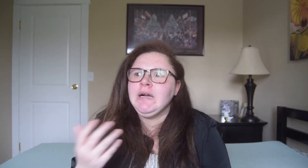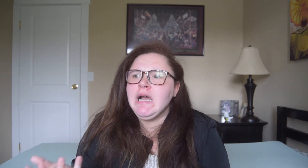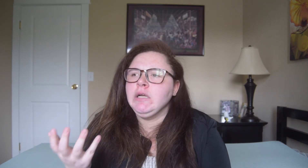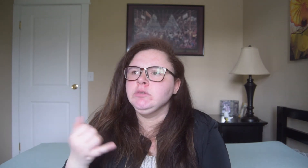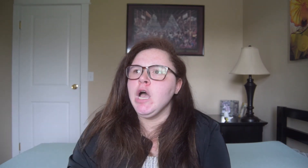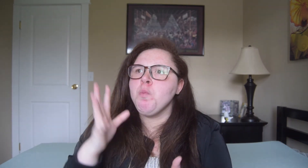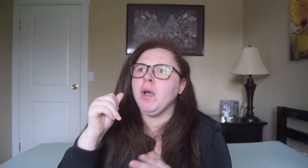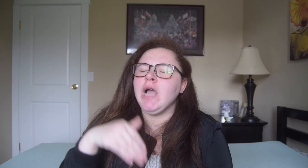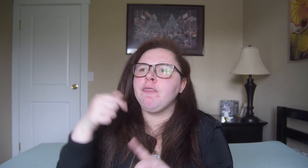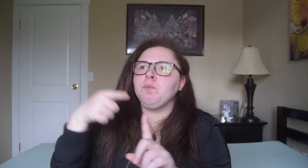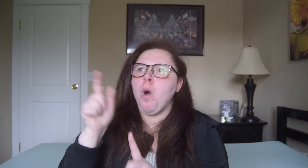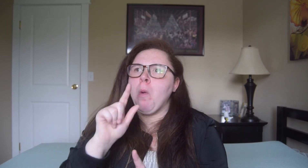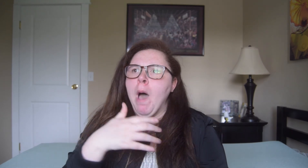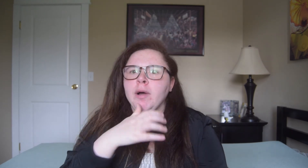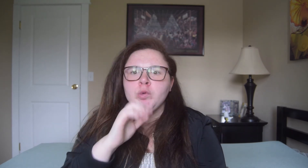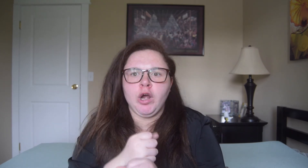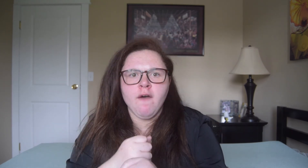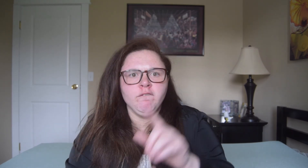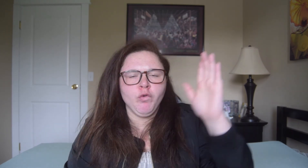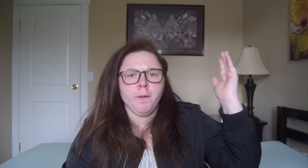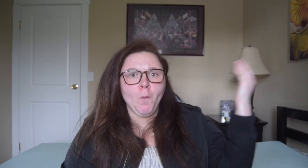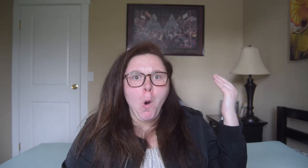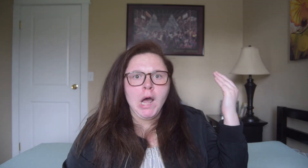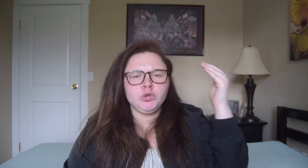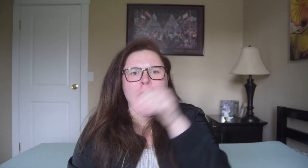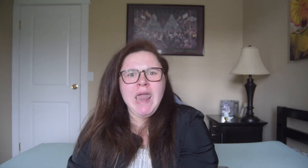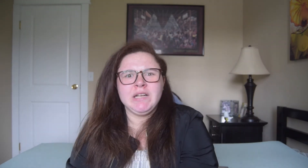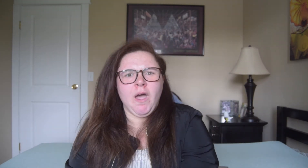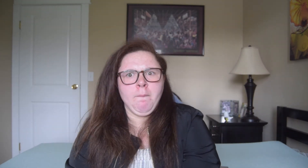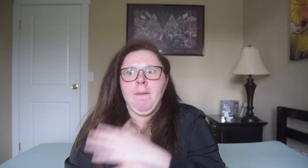Because it was at the point where I would be drinking coffee from morning to night time